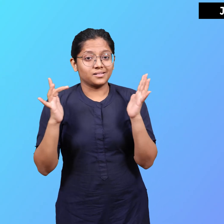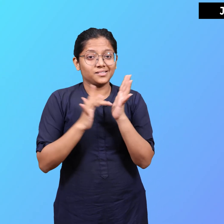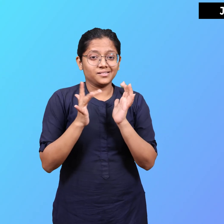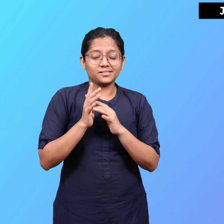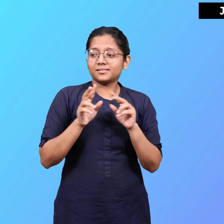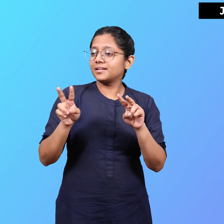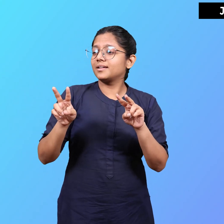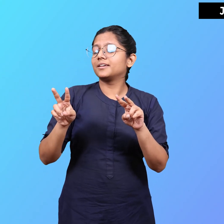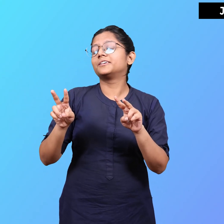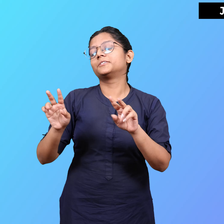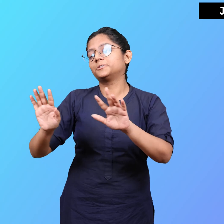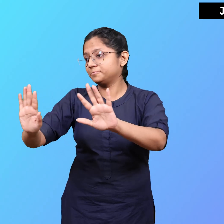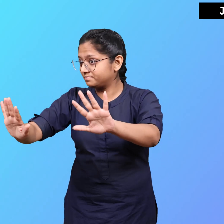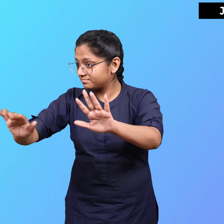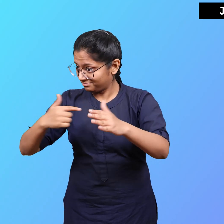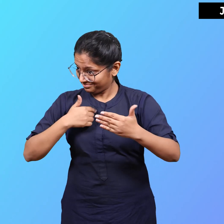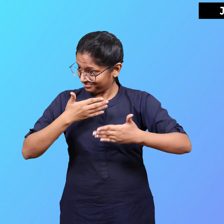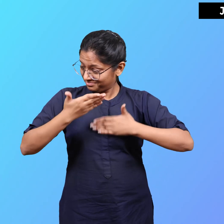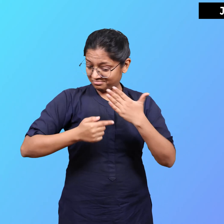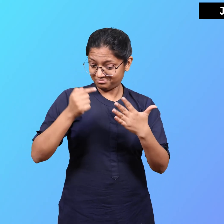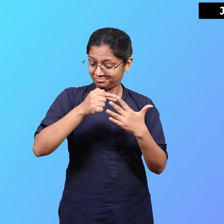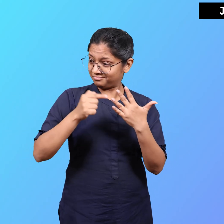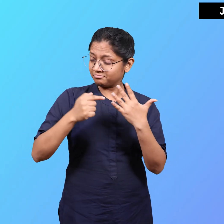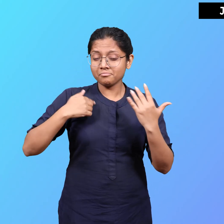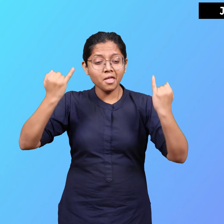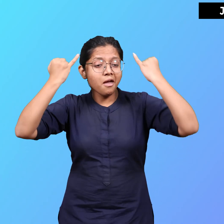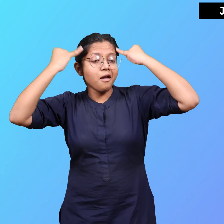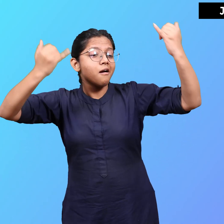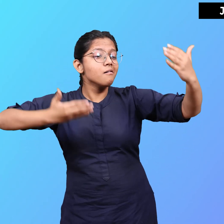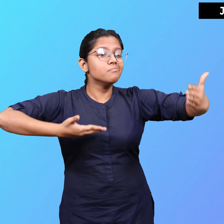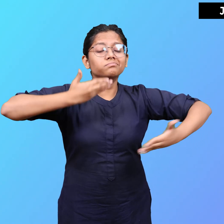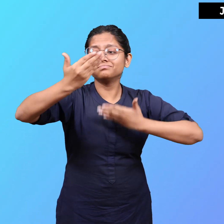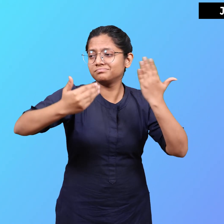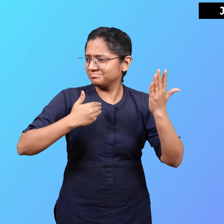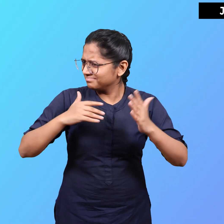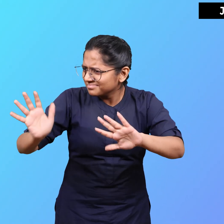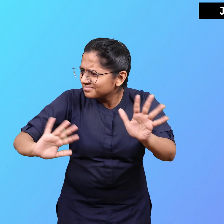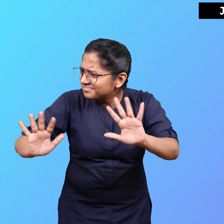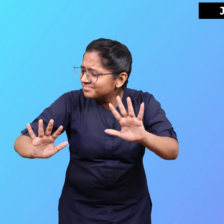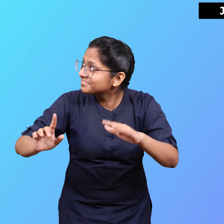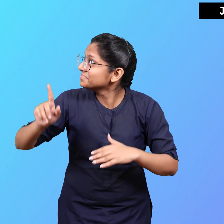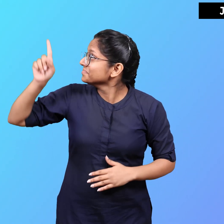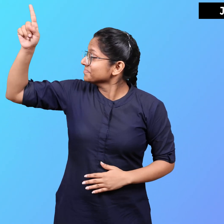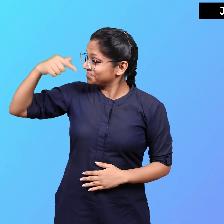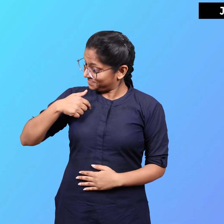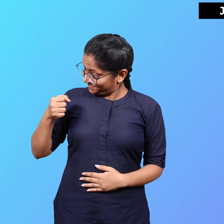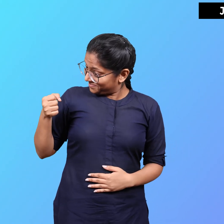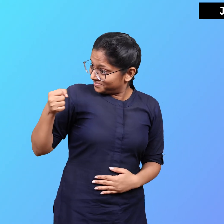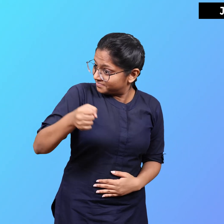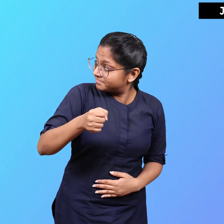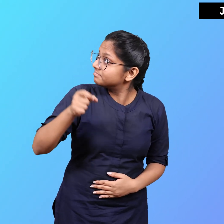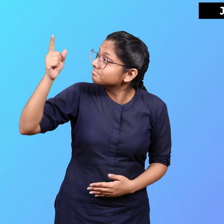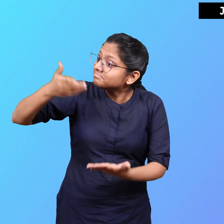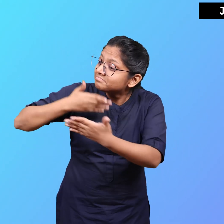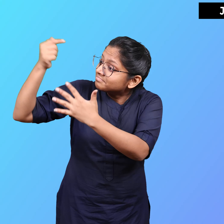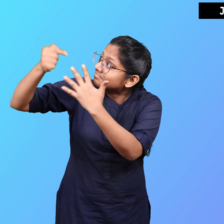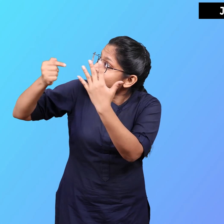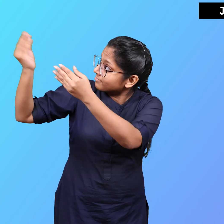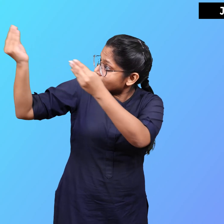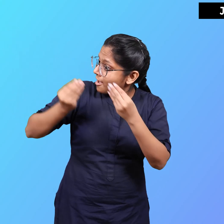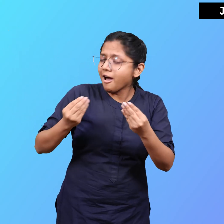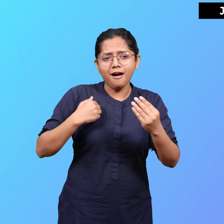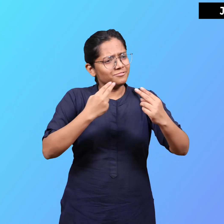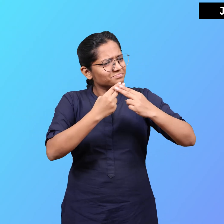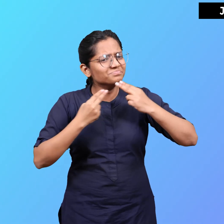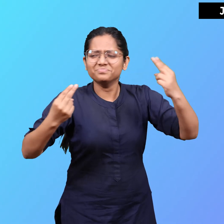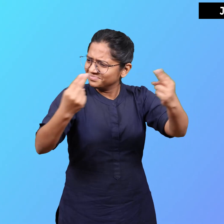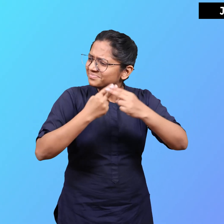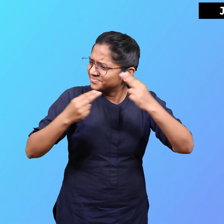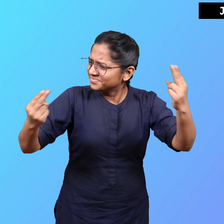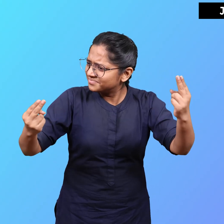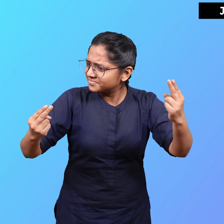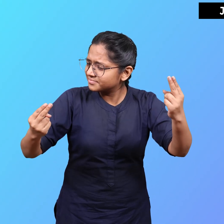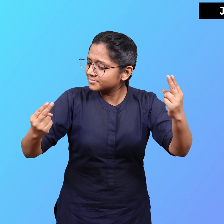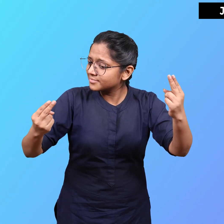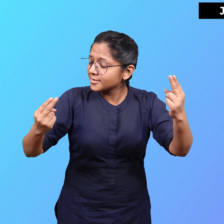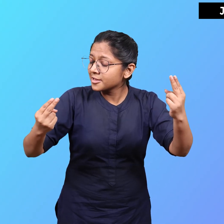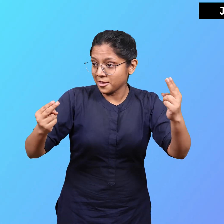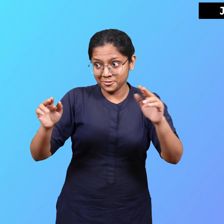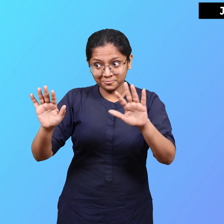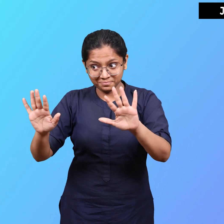Jesus answered, “What I teach is not my own. My teaching comes from the one who sent me.